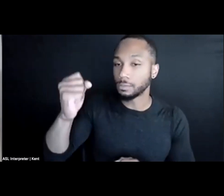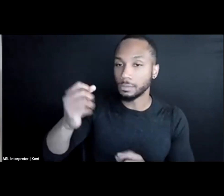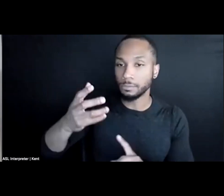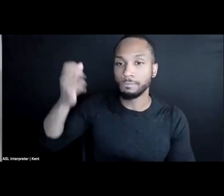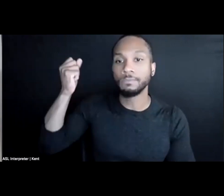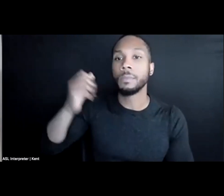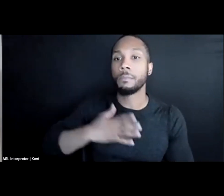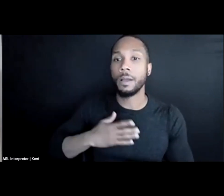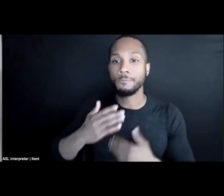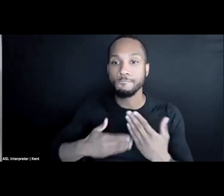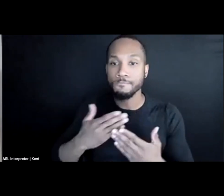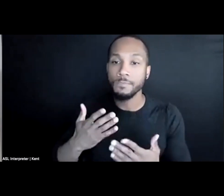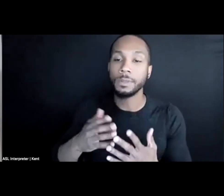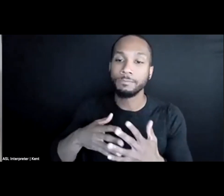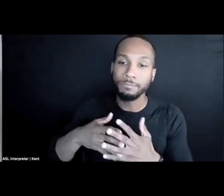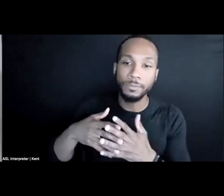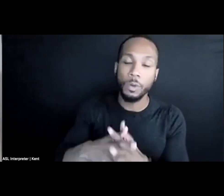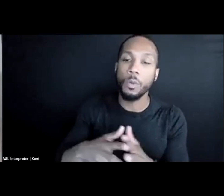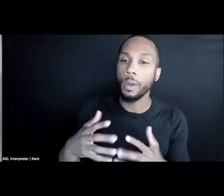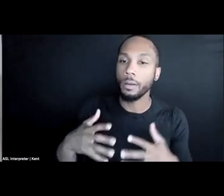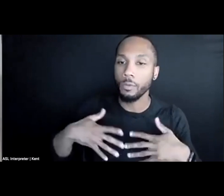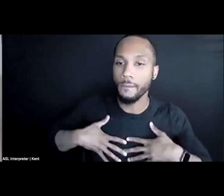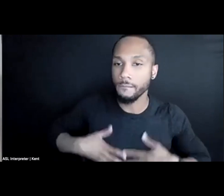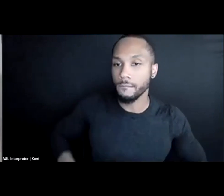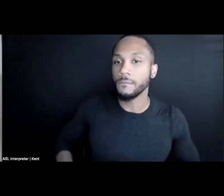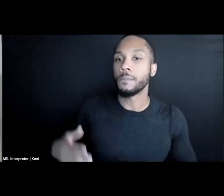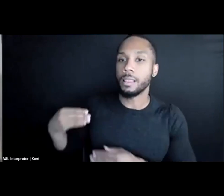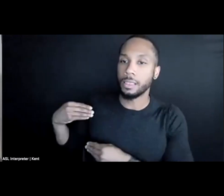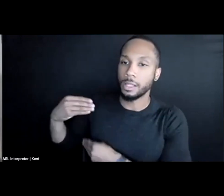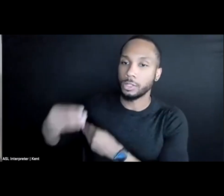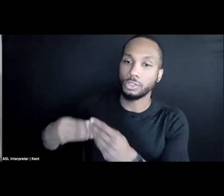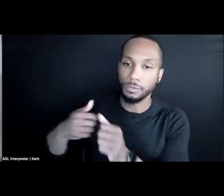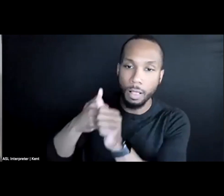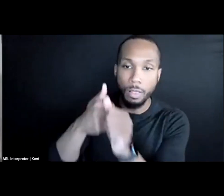The thread of my lineage follows me from afar I was born in a coven